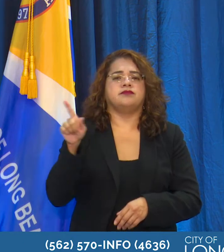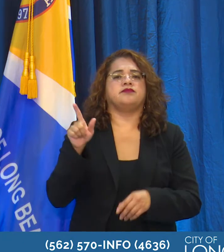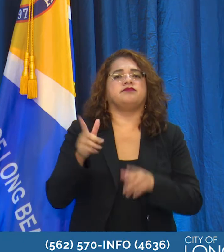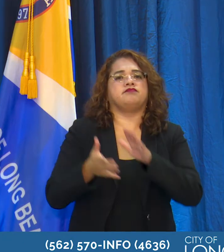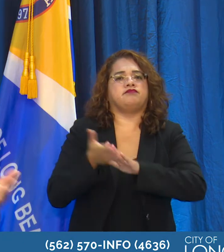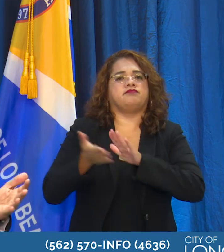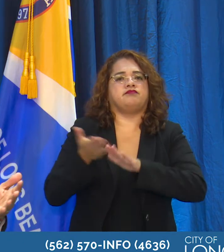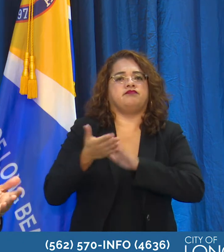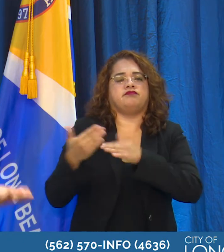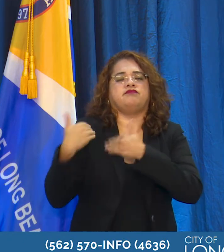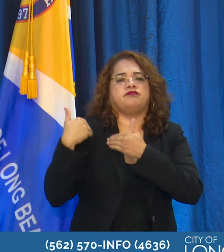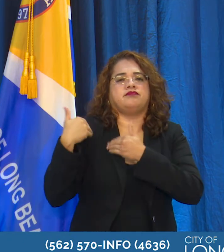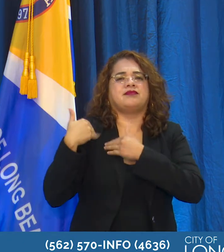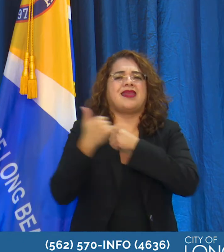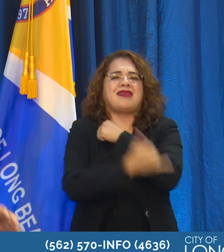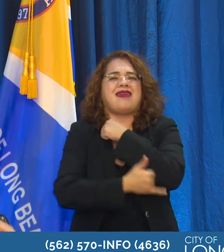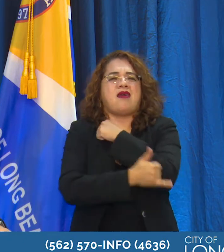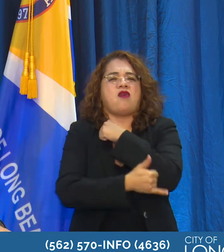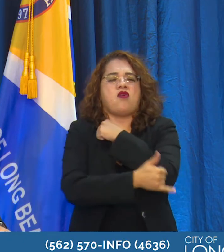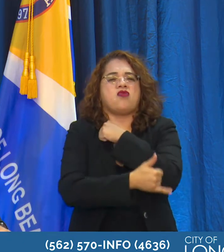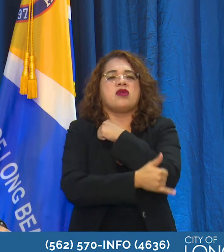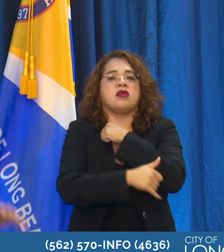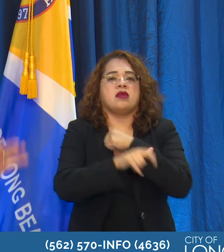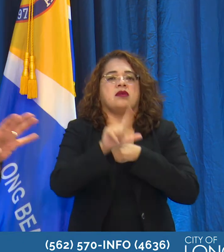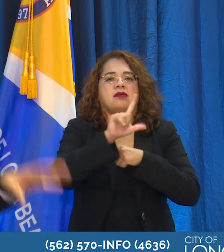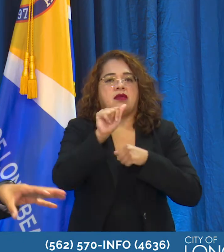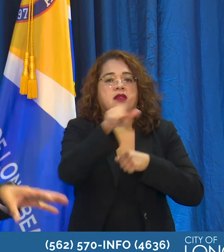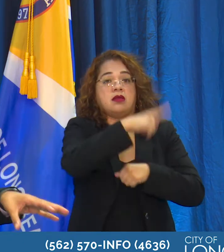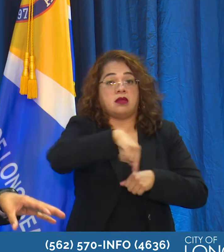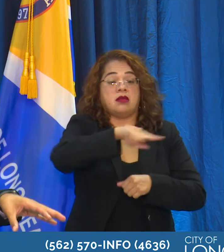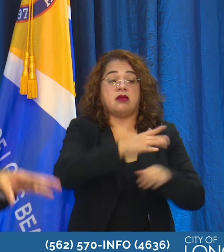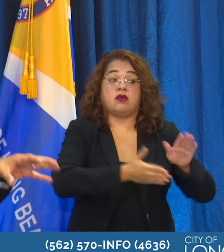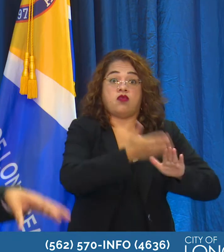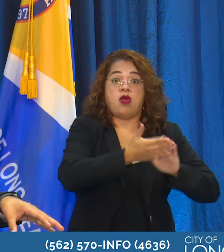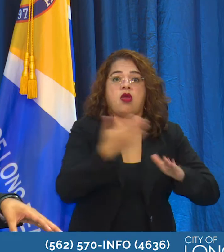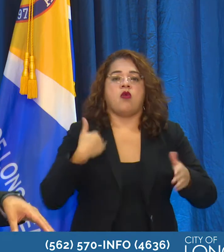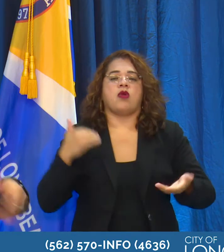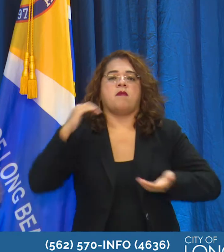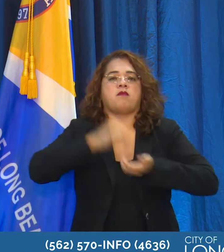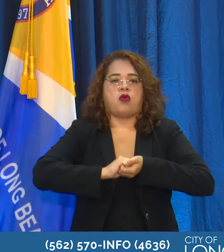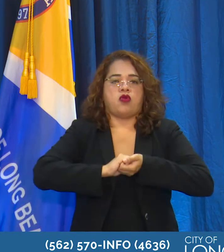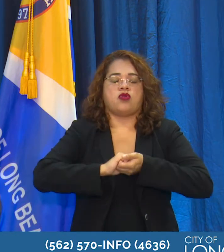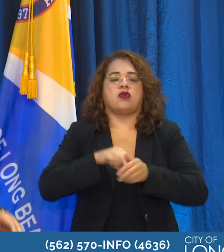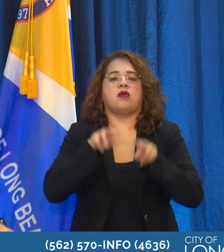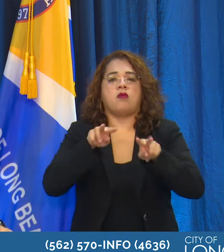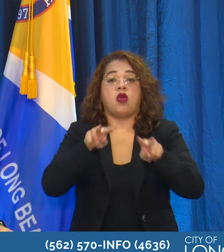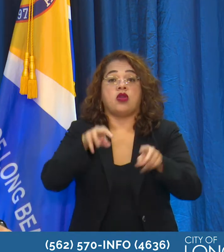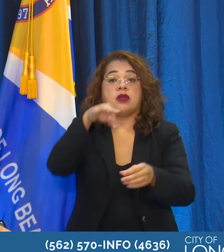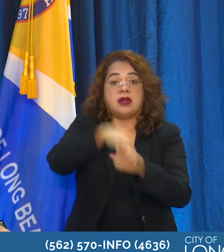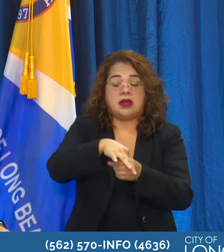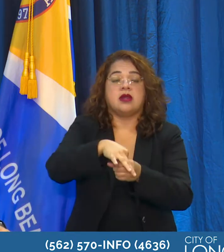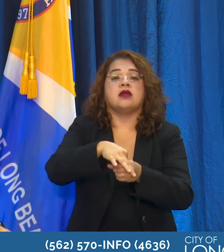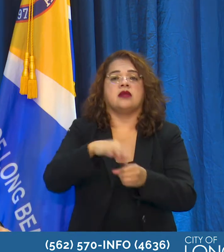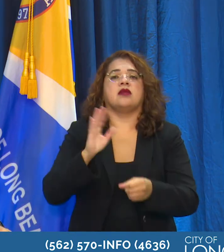So it's a county wide system that the city partners with. They'll be monitoring and operating the election but our team, through the clerk's office of